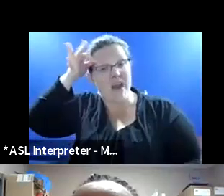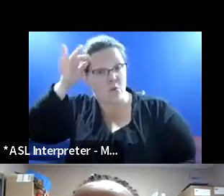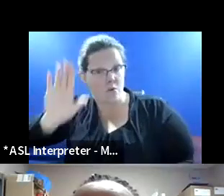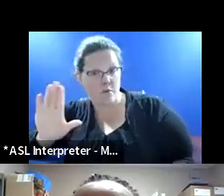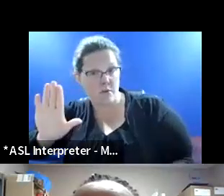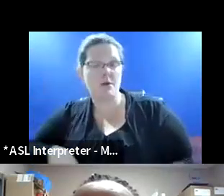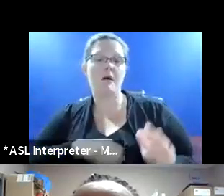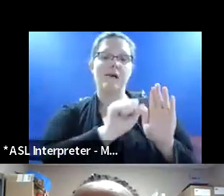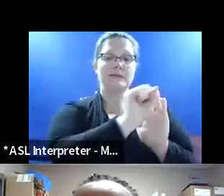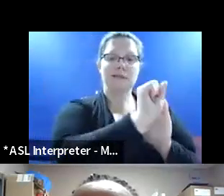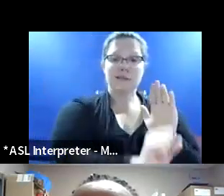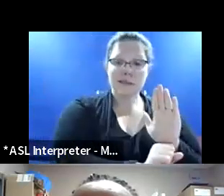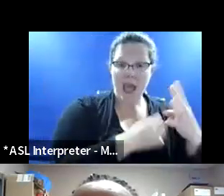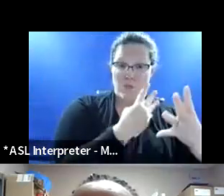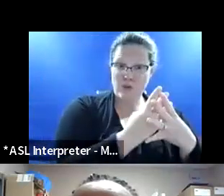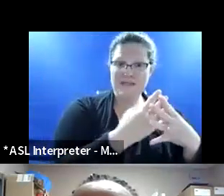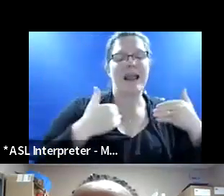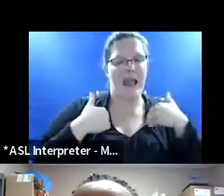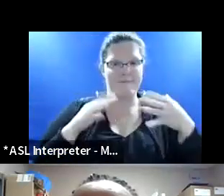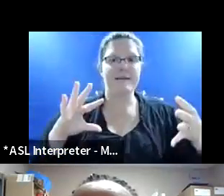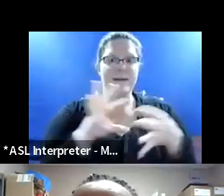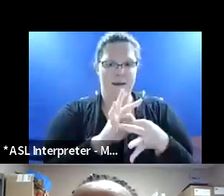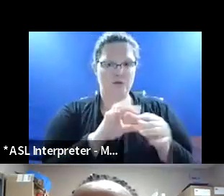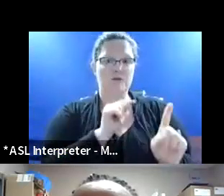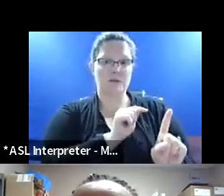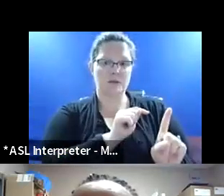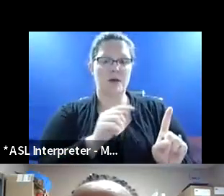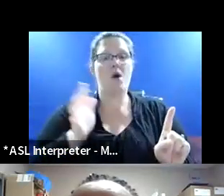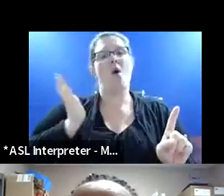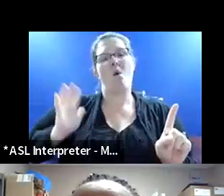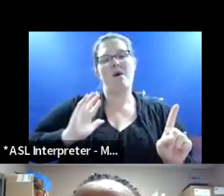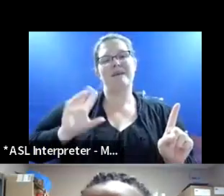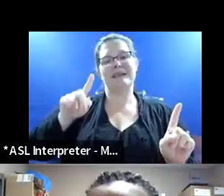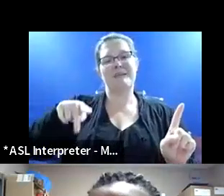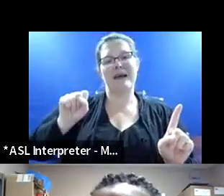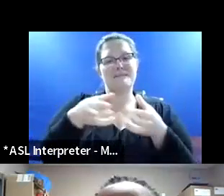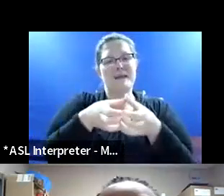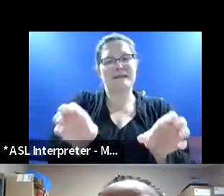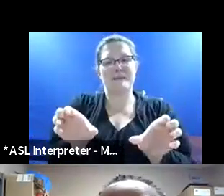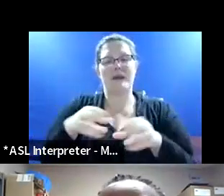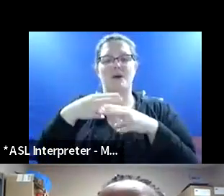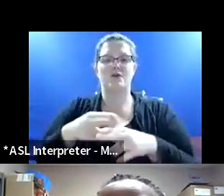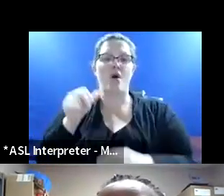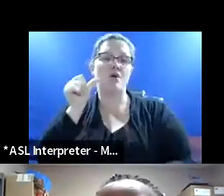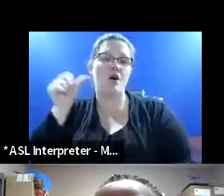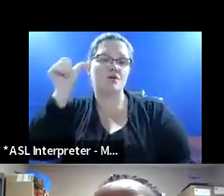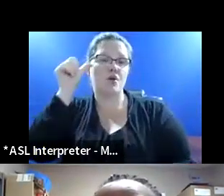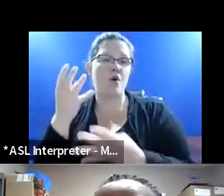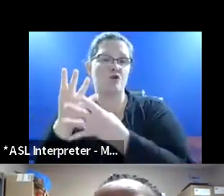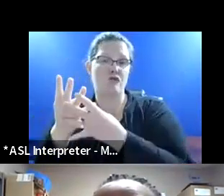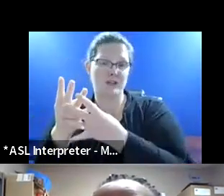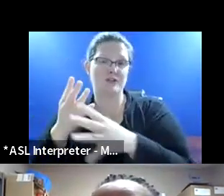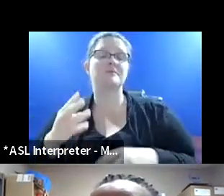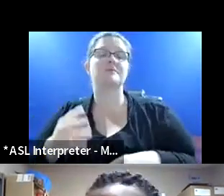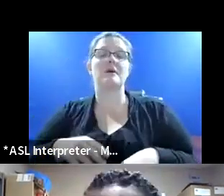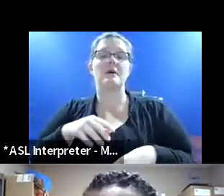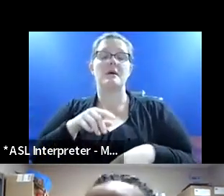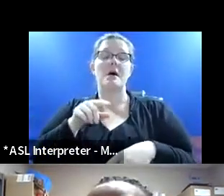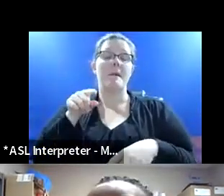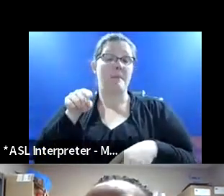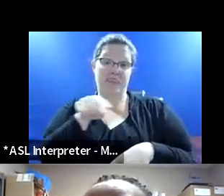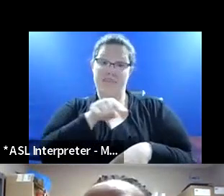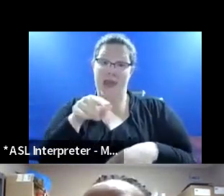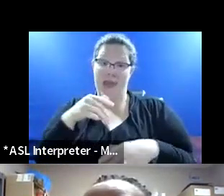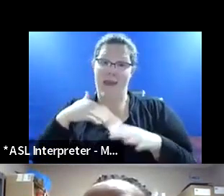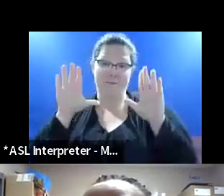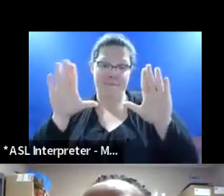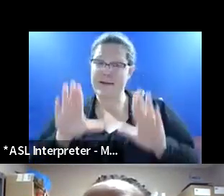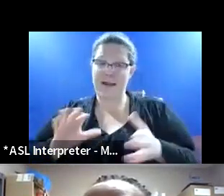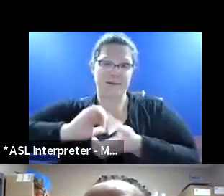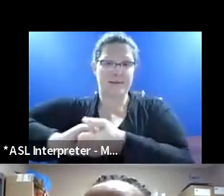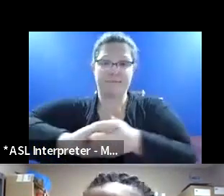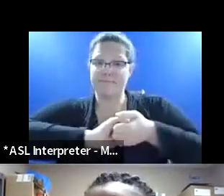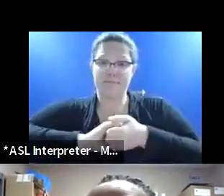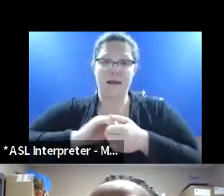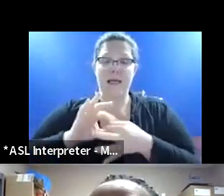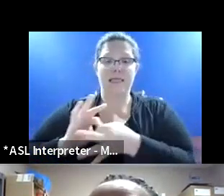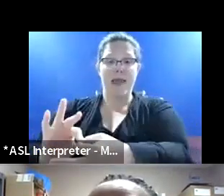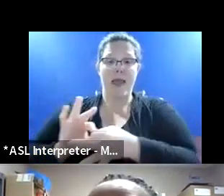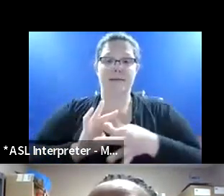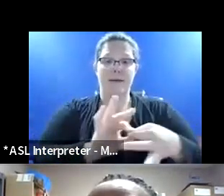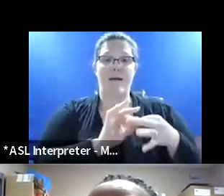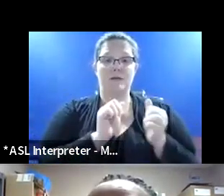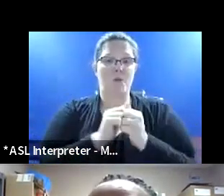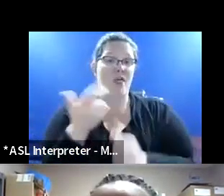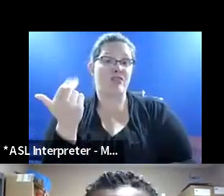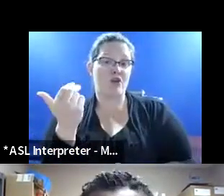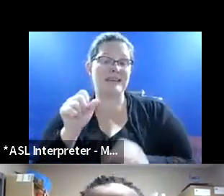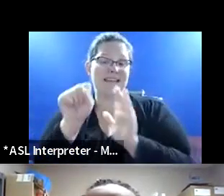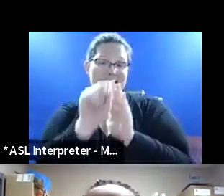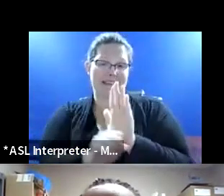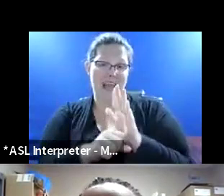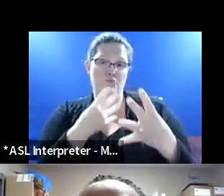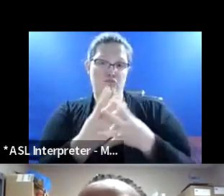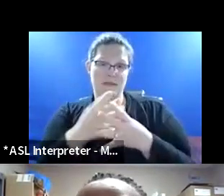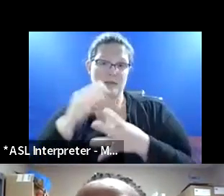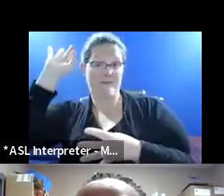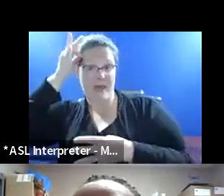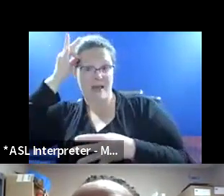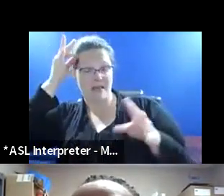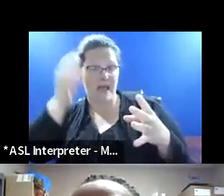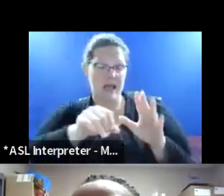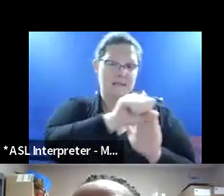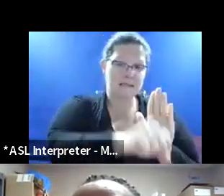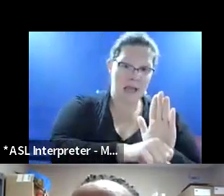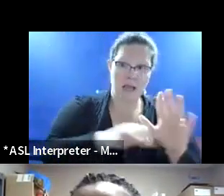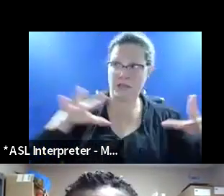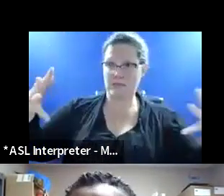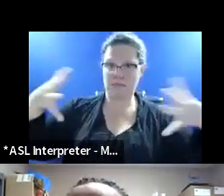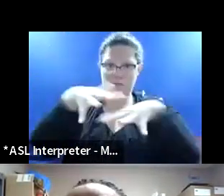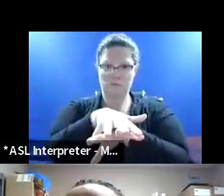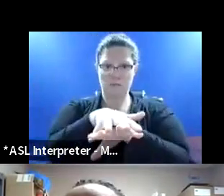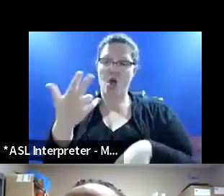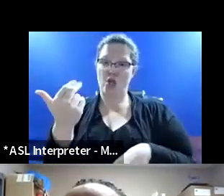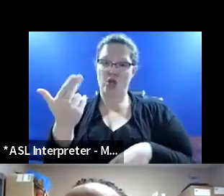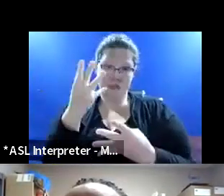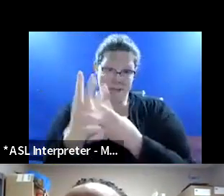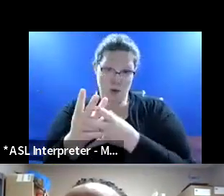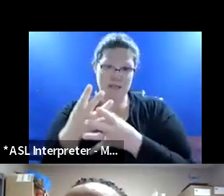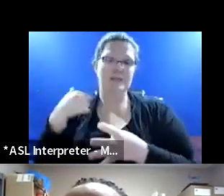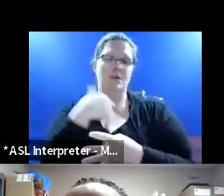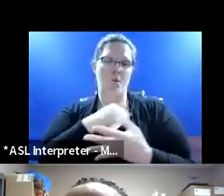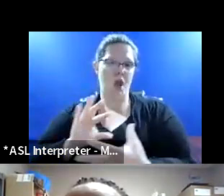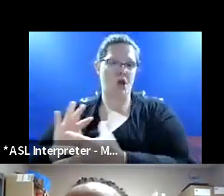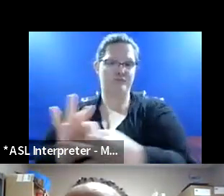ONCE PEOPLE ASKED WHO HE WAS THE INTEREST WENT FROM ONE TO 100 IN THREE MONTHS AND IT JUST SNOWBALLED FROM THERE.